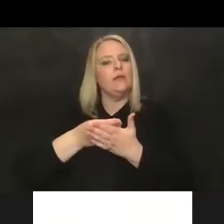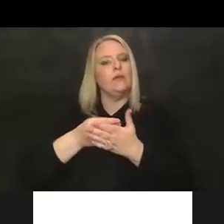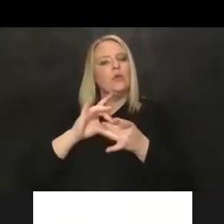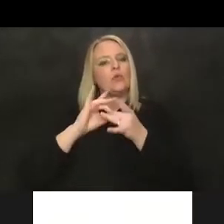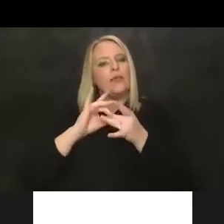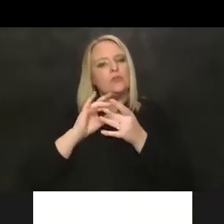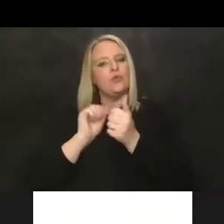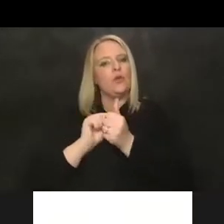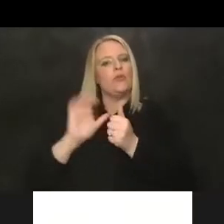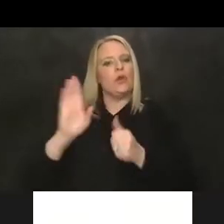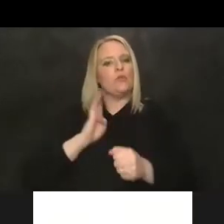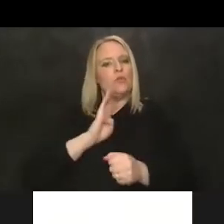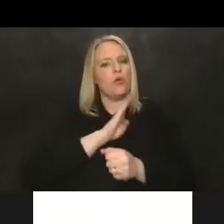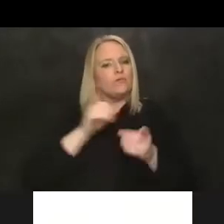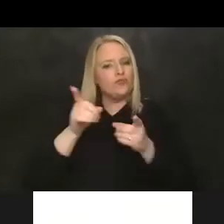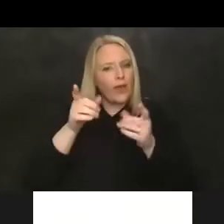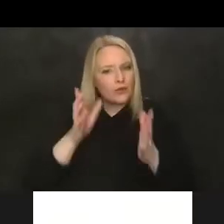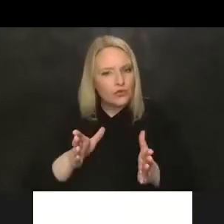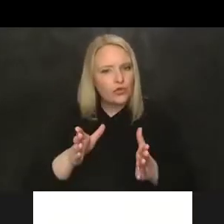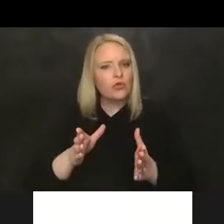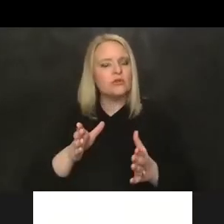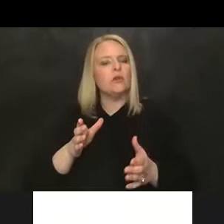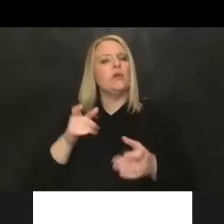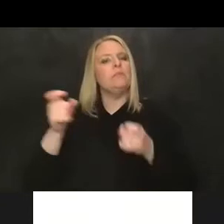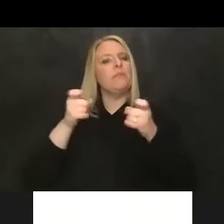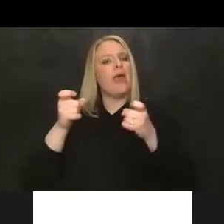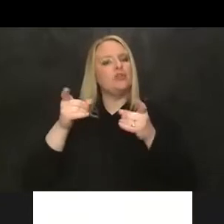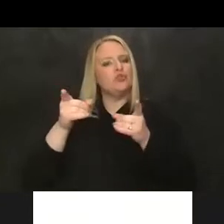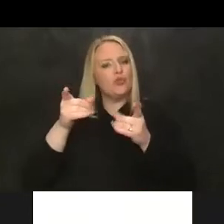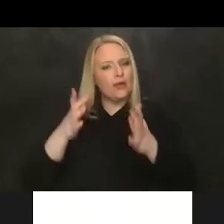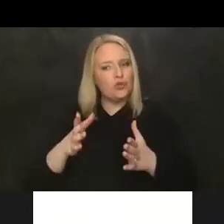their board of directors, and with their managing director, and then leadership styles, and company